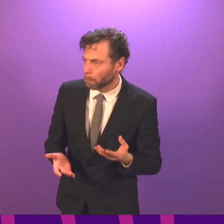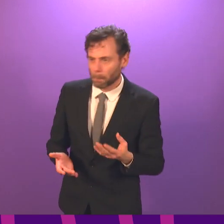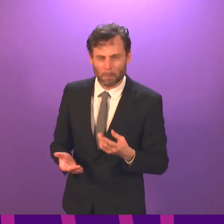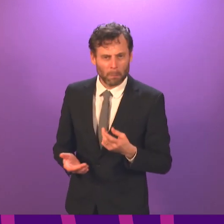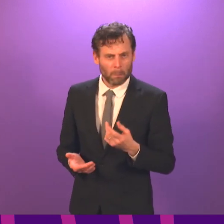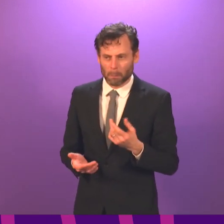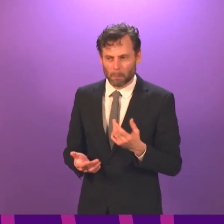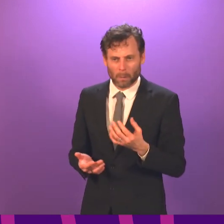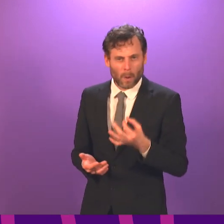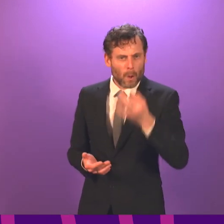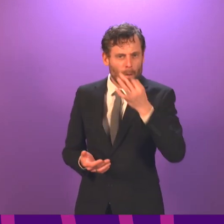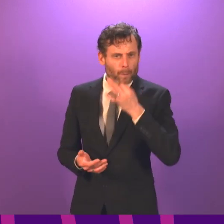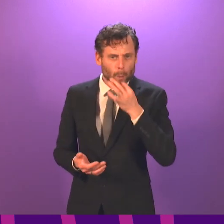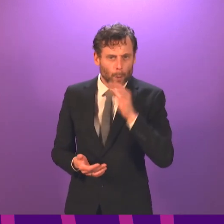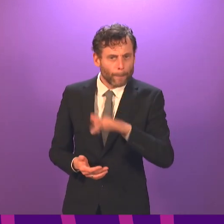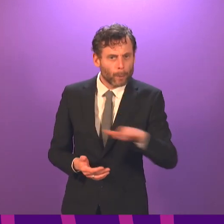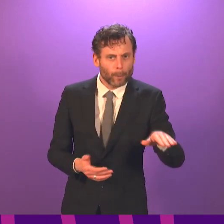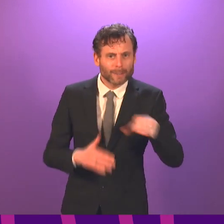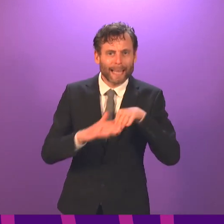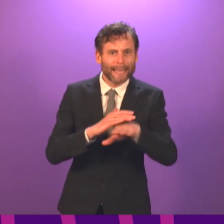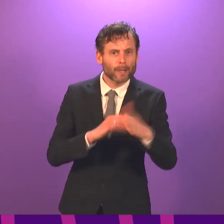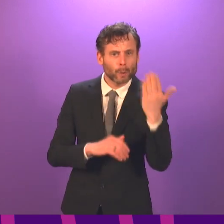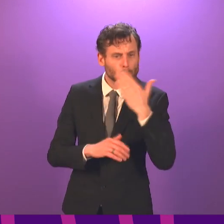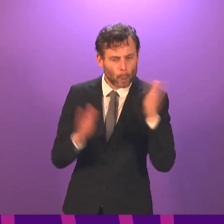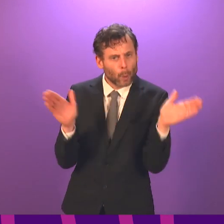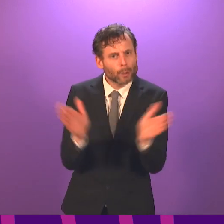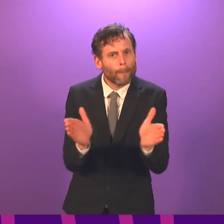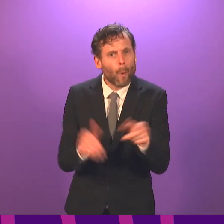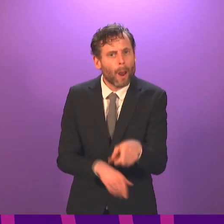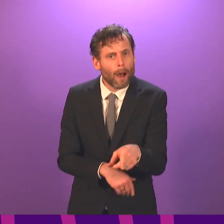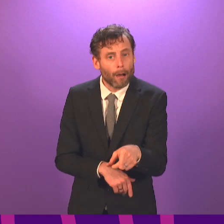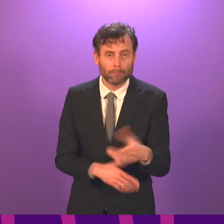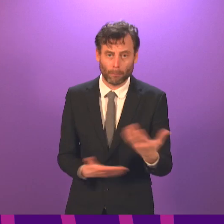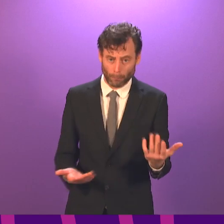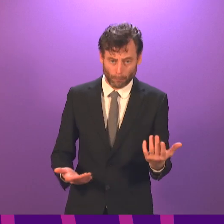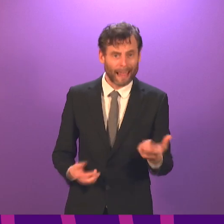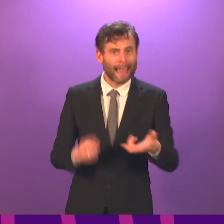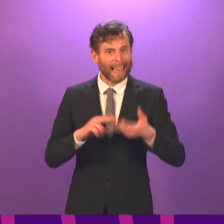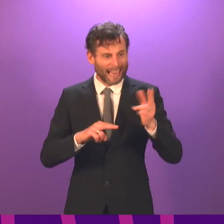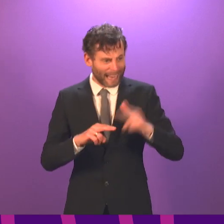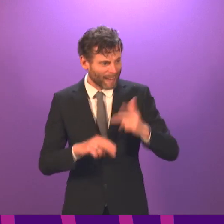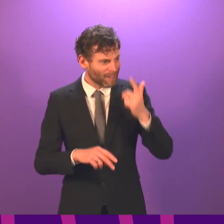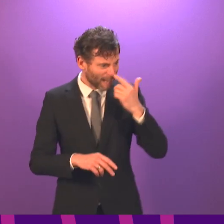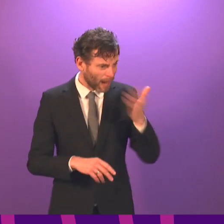of pupils who go to a particular school. If all of them could go back full time while